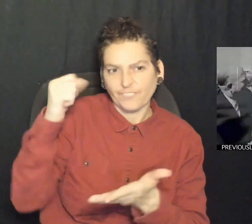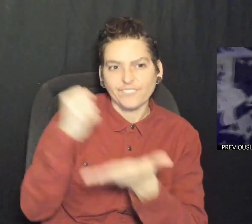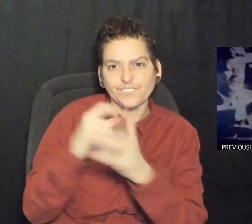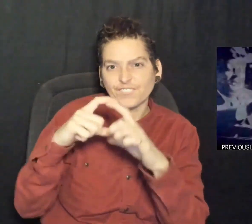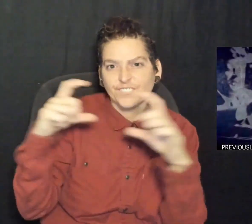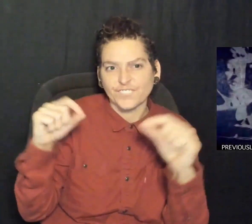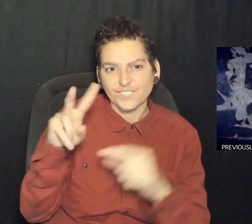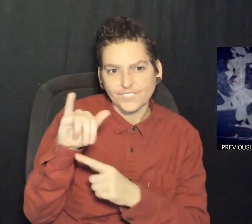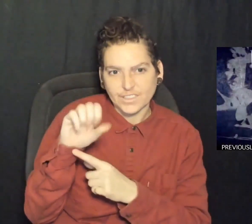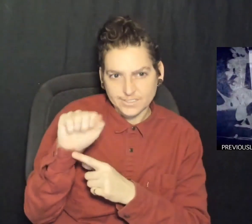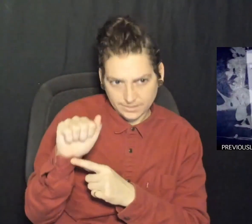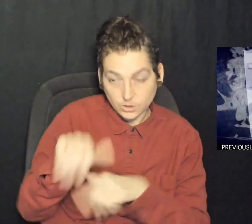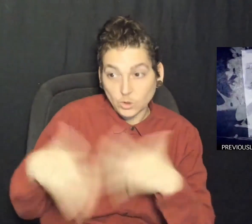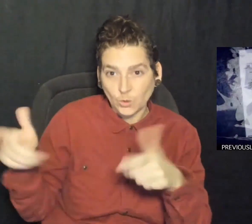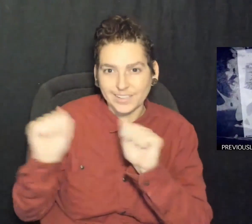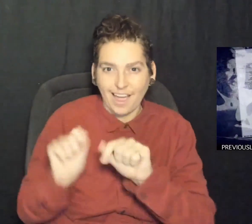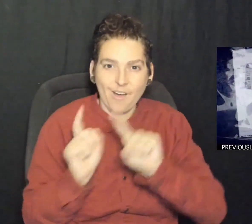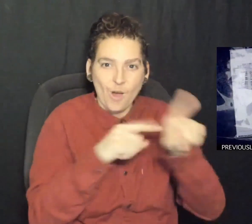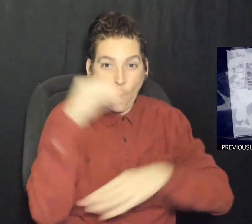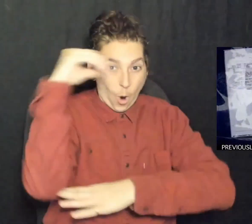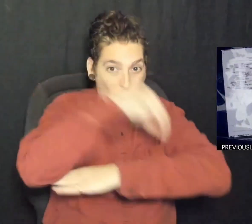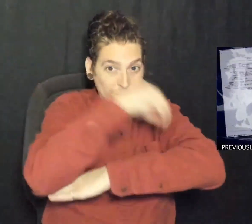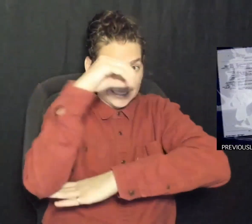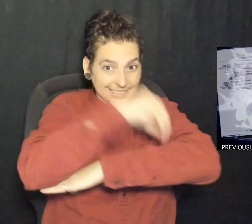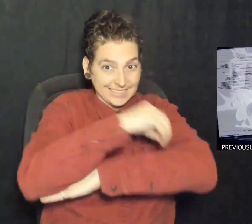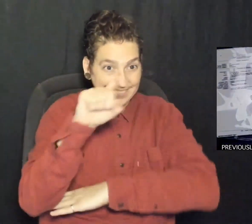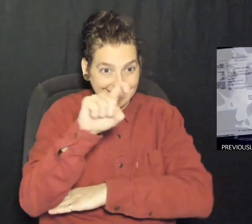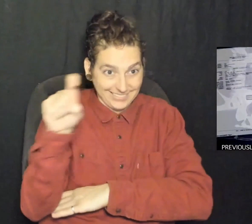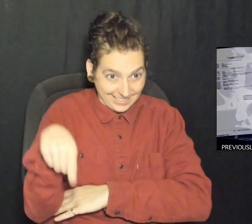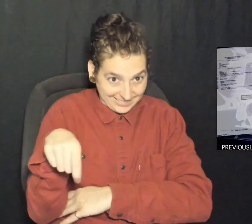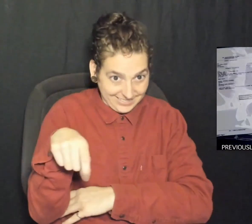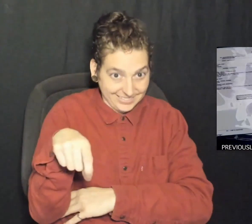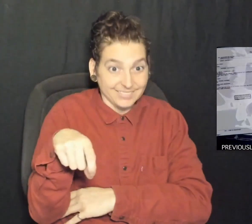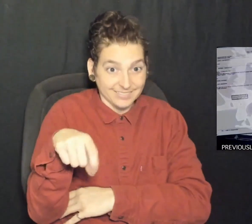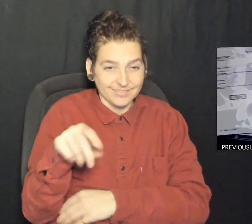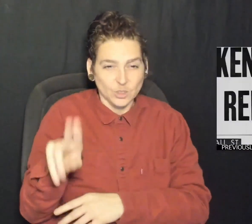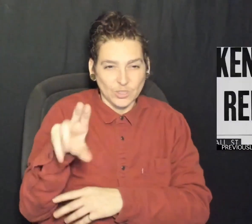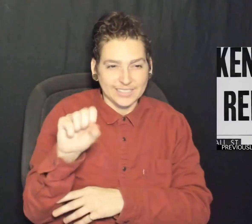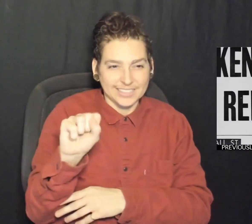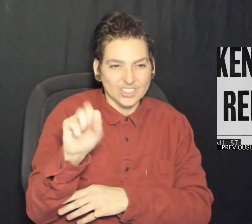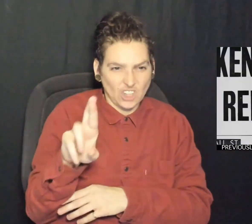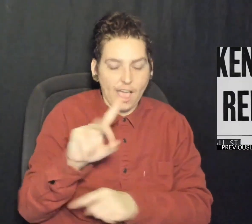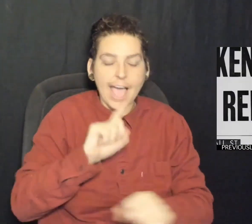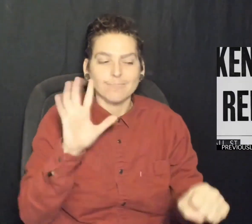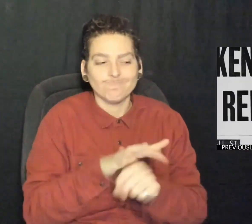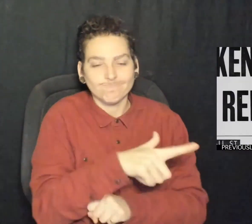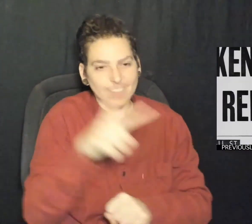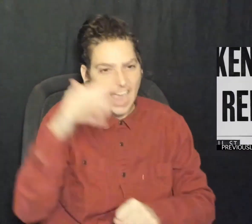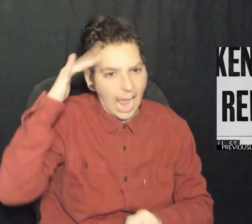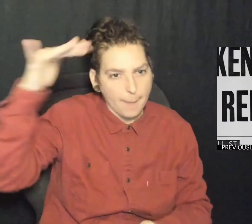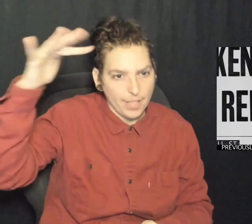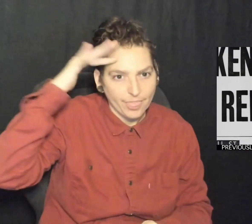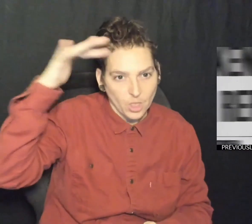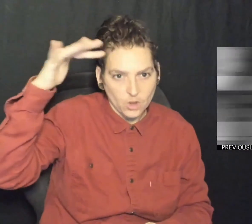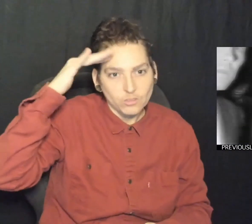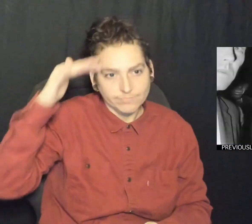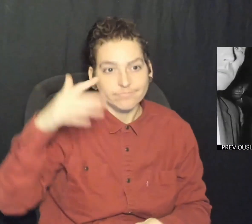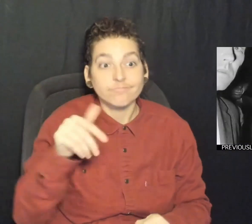and phoned the Soviet embassy to ask for visa so he could go to Odessa USSR all of this